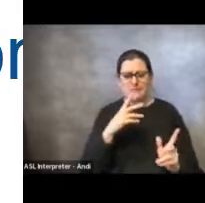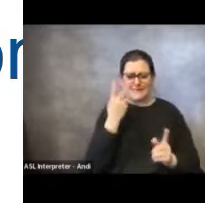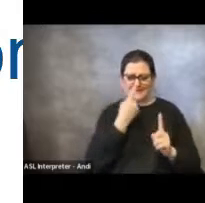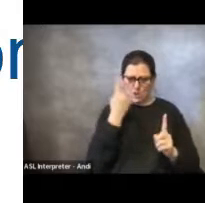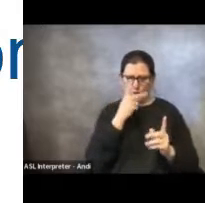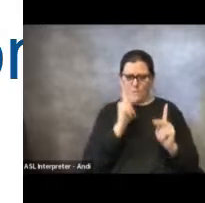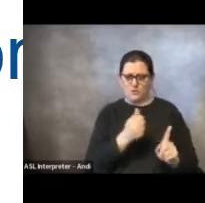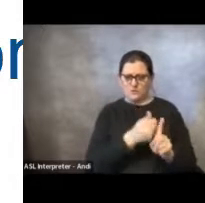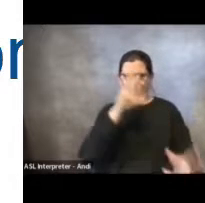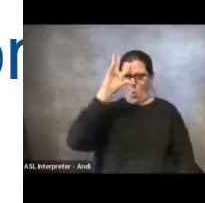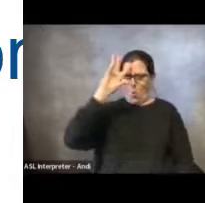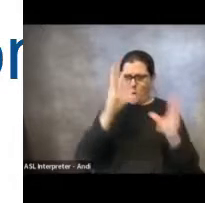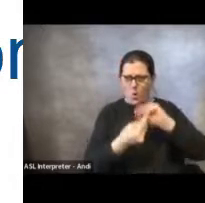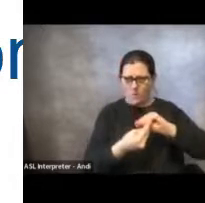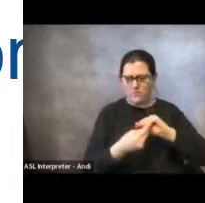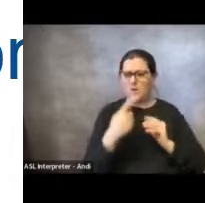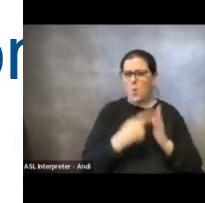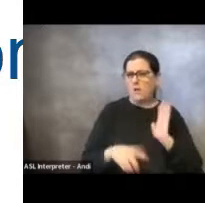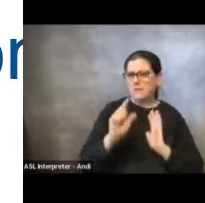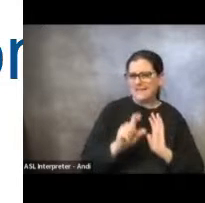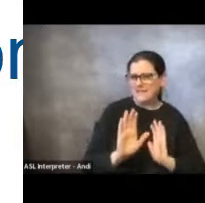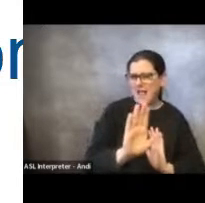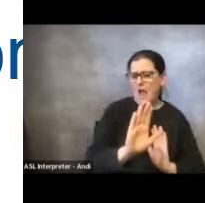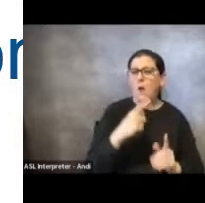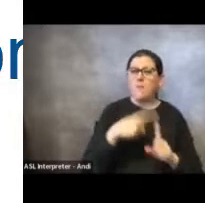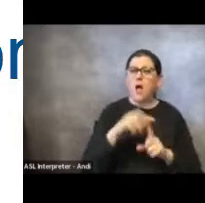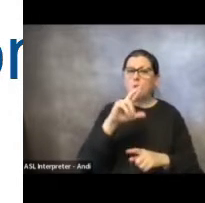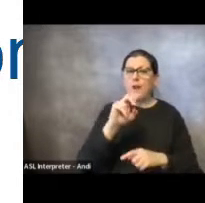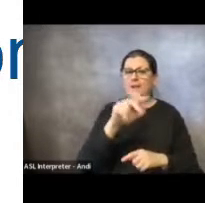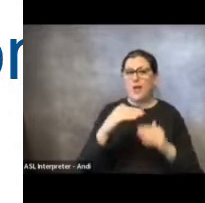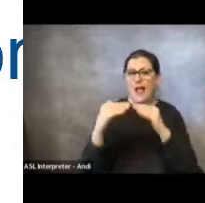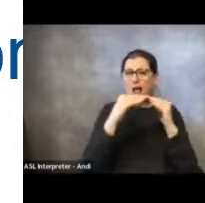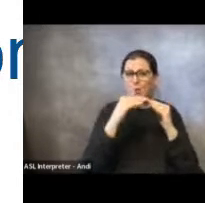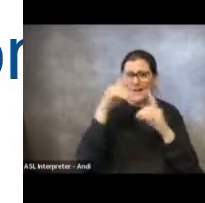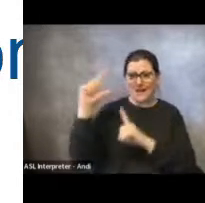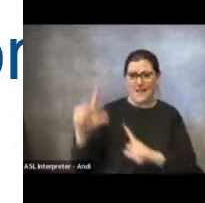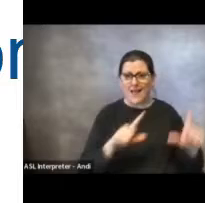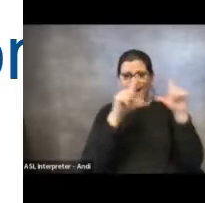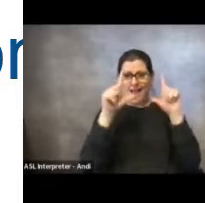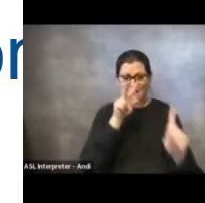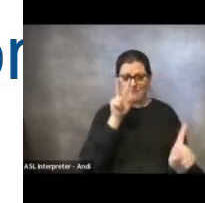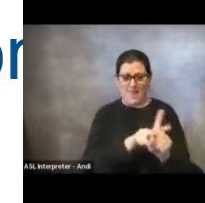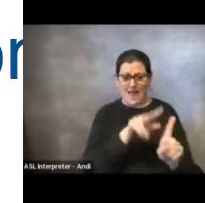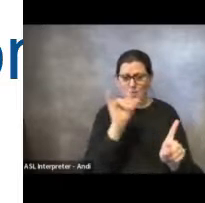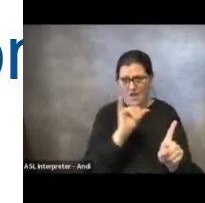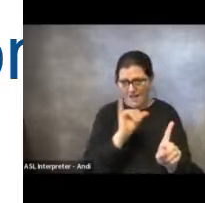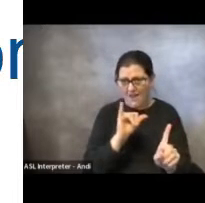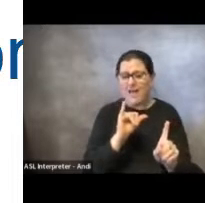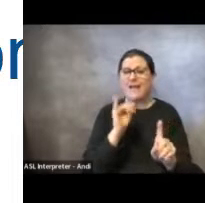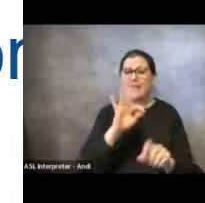might need. Applying a racial equity lens to what we're doing here, of course, making sure that when we're if we are establishing partnerships and